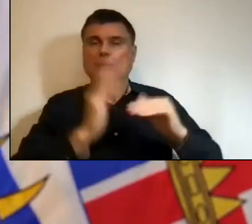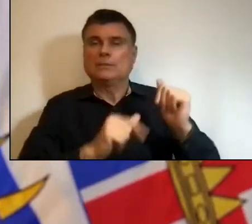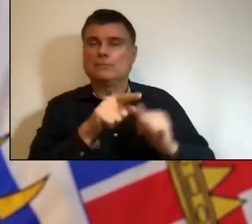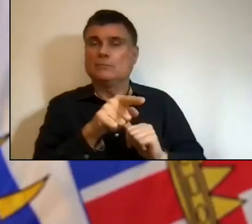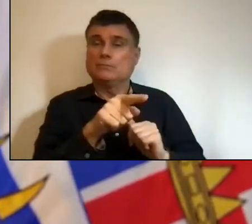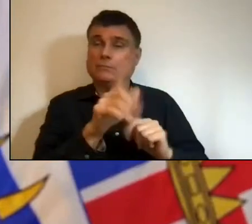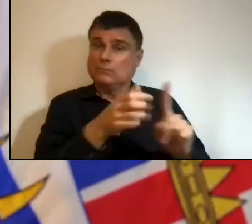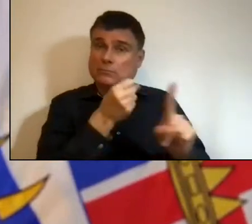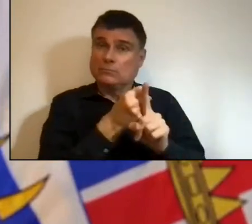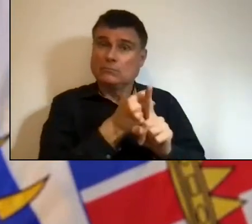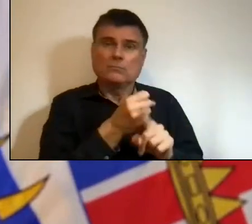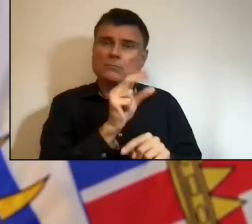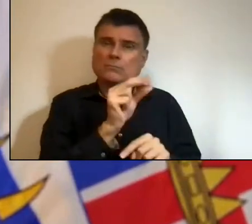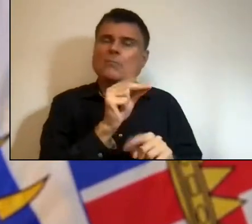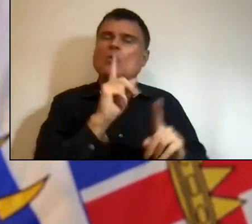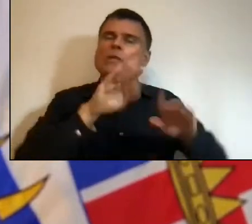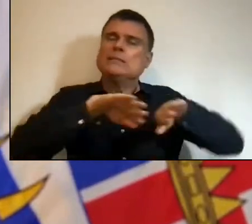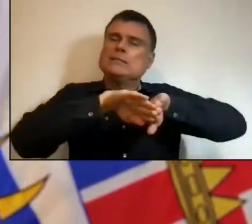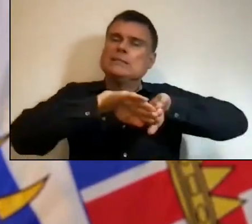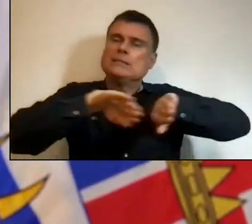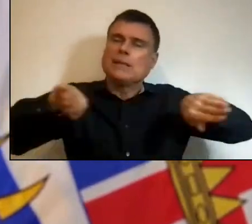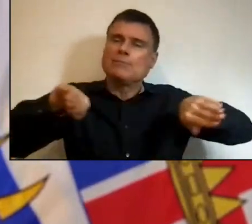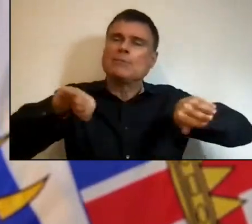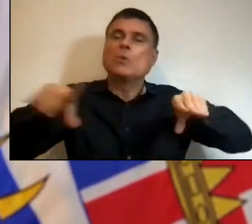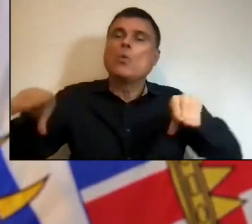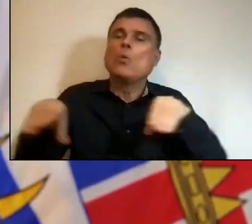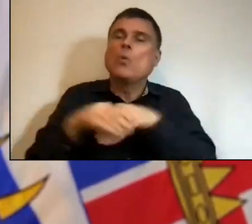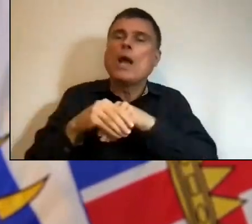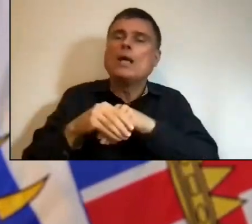of life. It's the wedding reception afterwards, which will